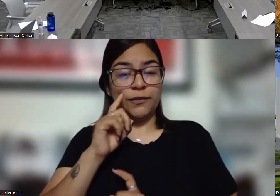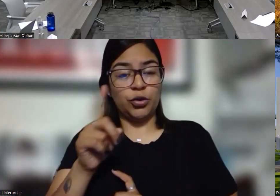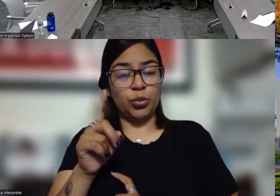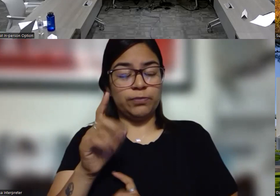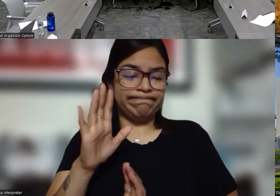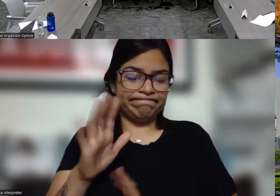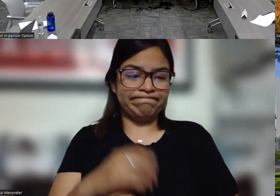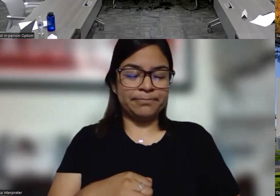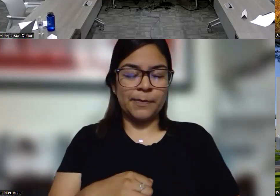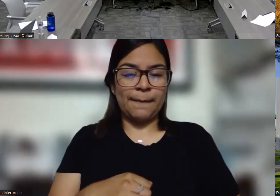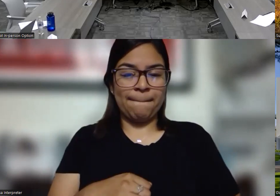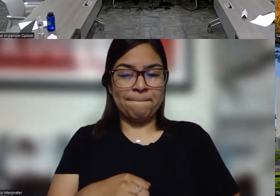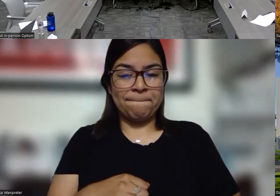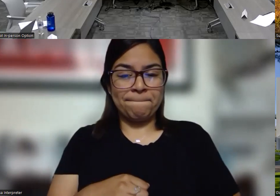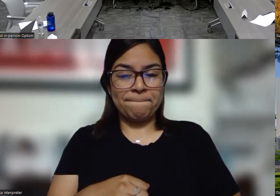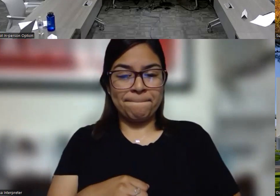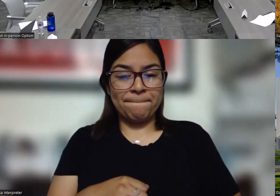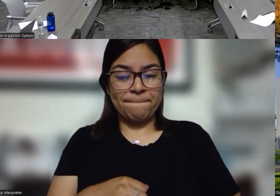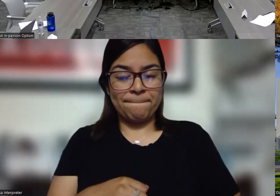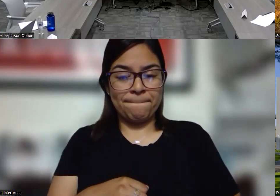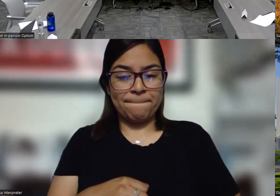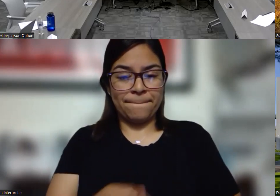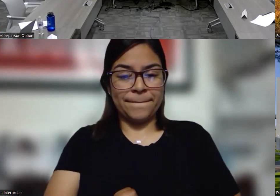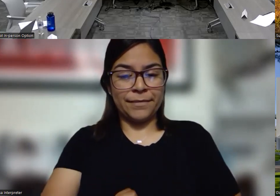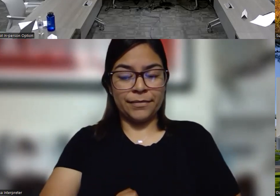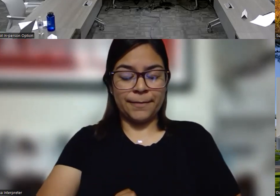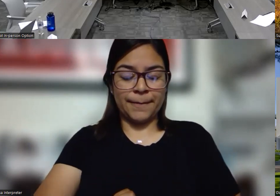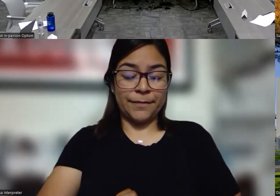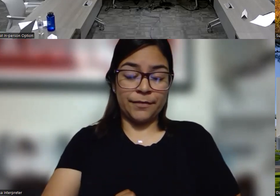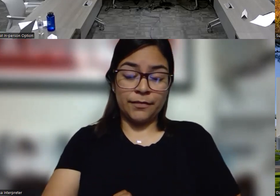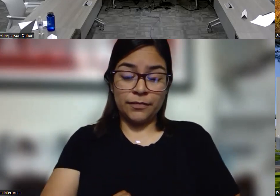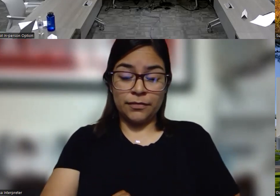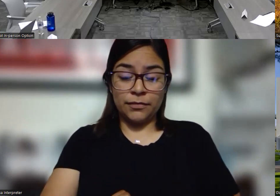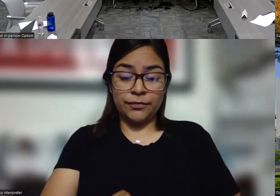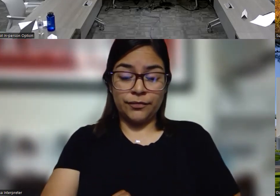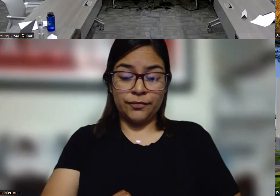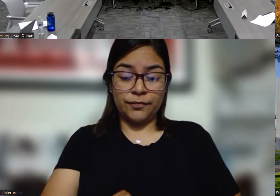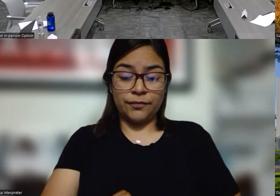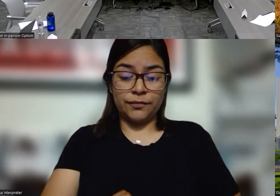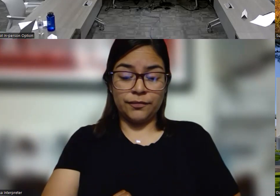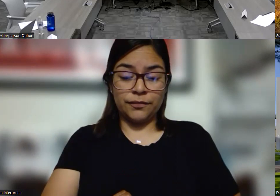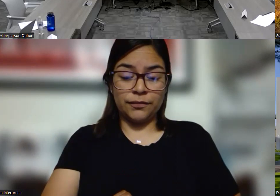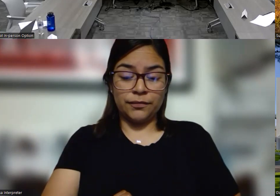and and one has to do with this this in evolving um information technology that